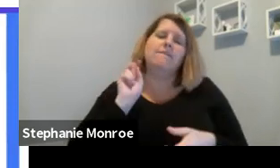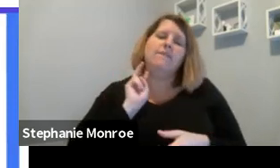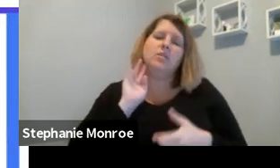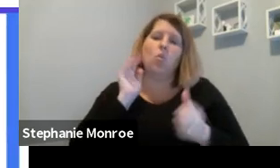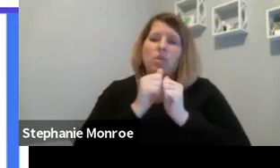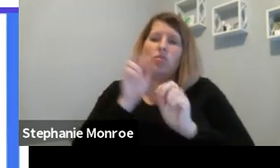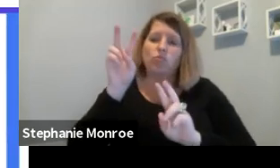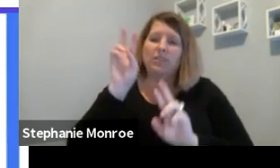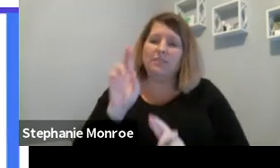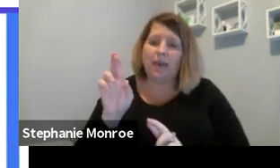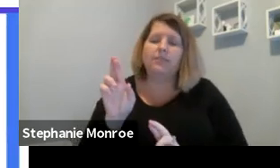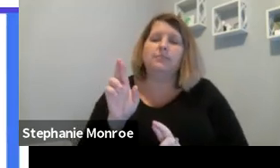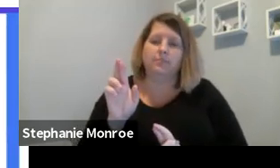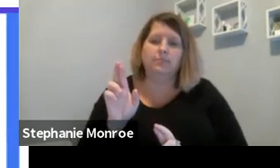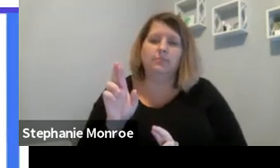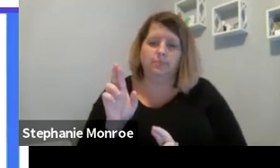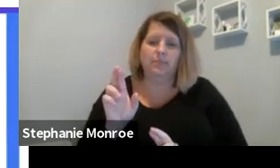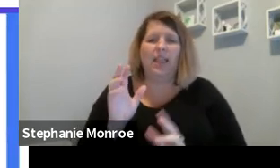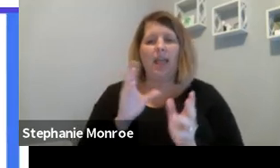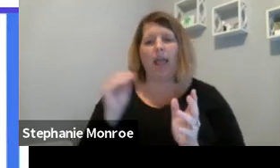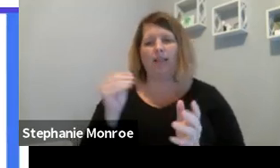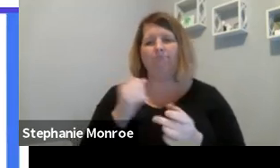and dignity and compassion.